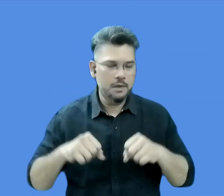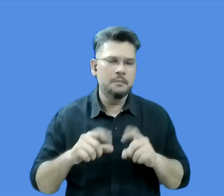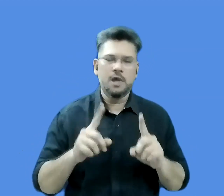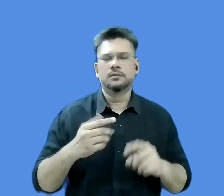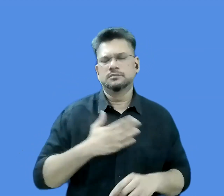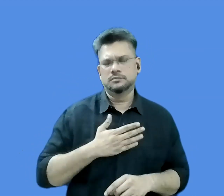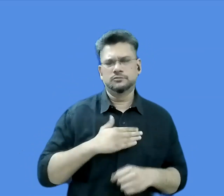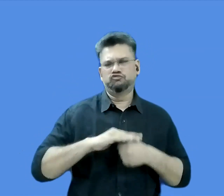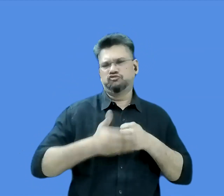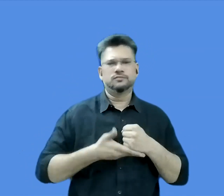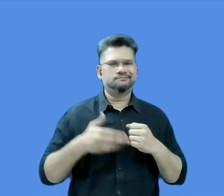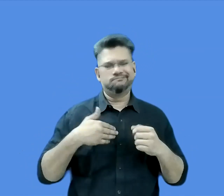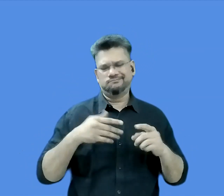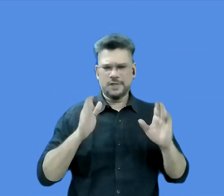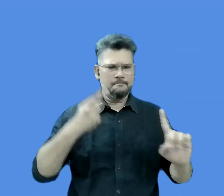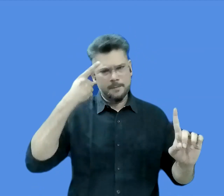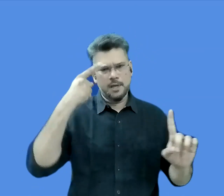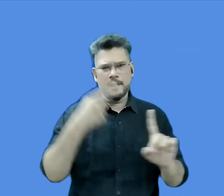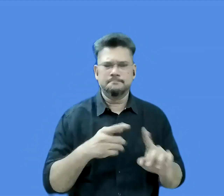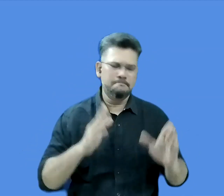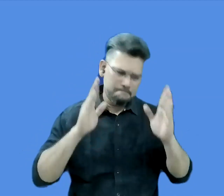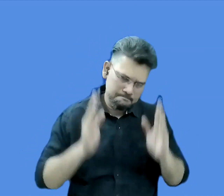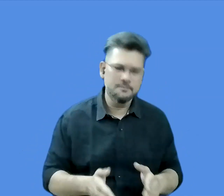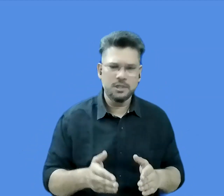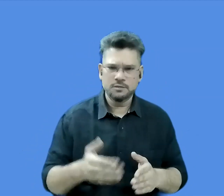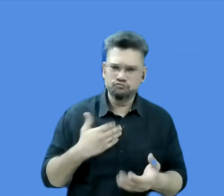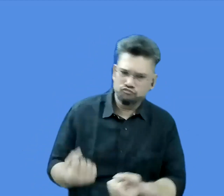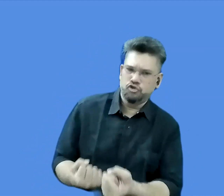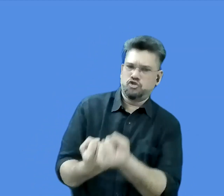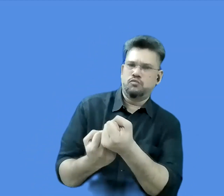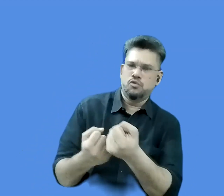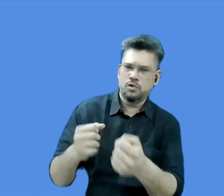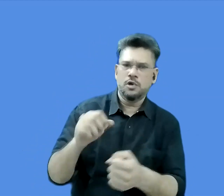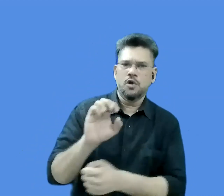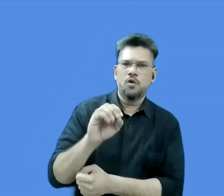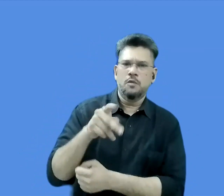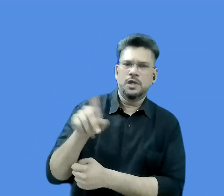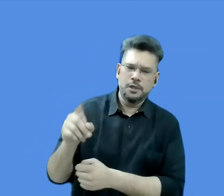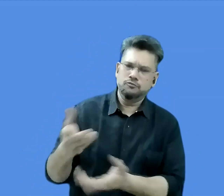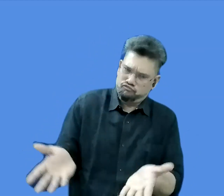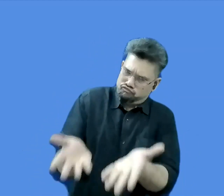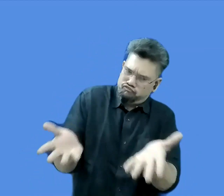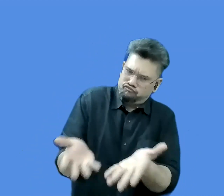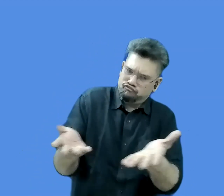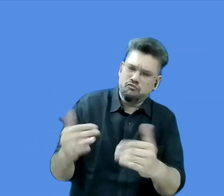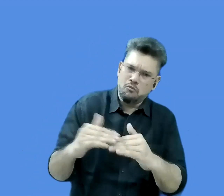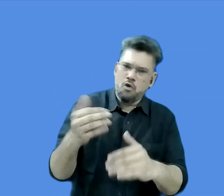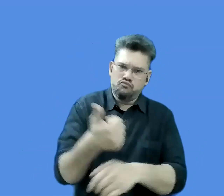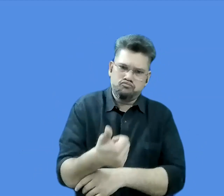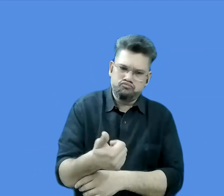always -- we could probably do better. It is one of our fundamental principles to do that, also to support OPDs to take